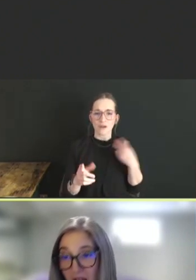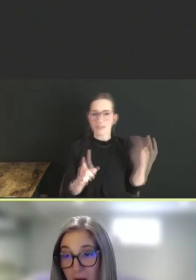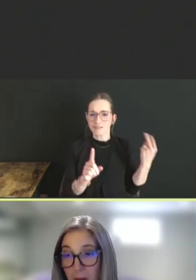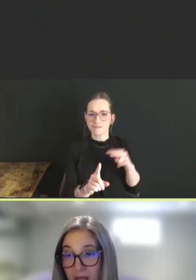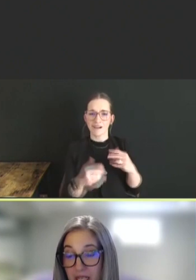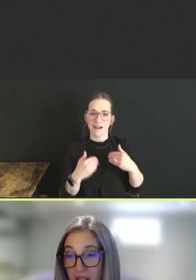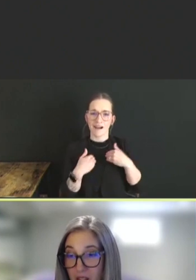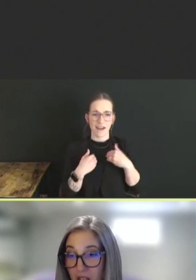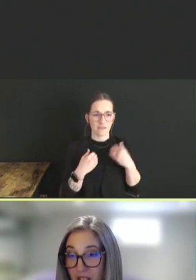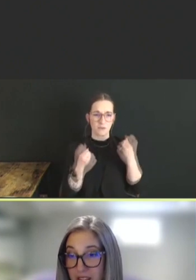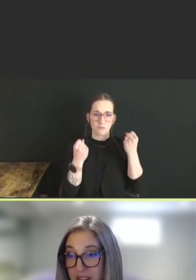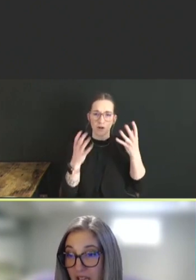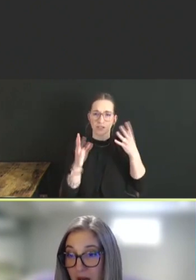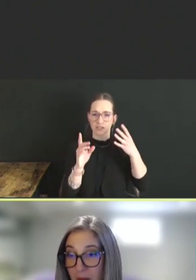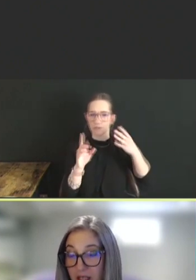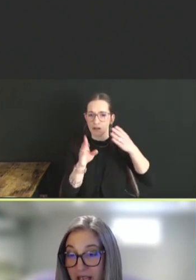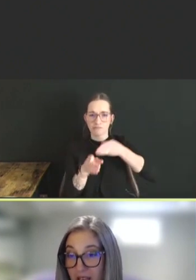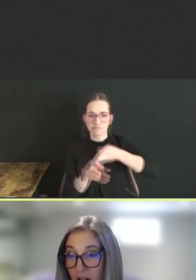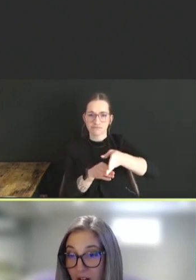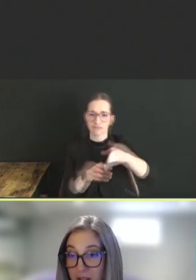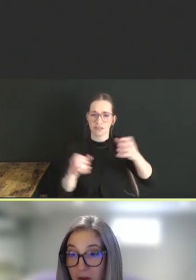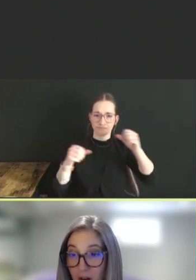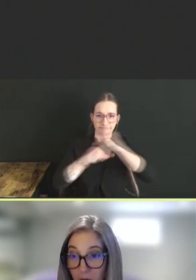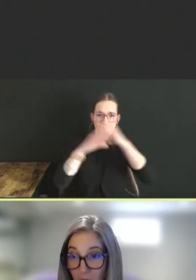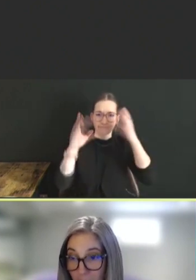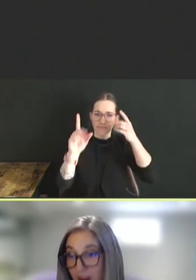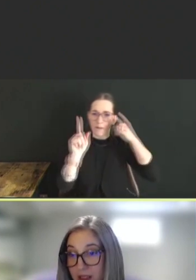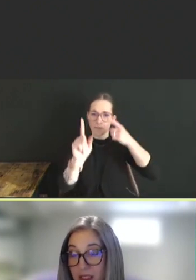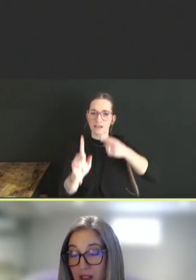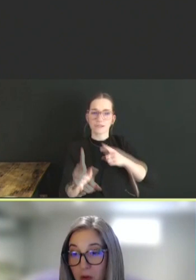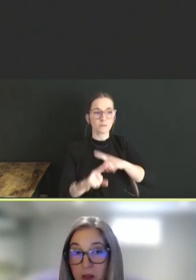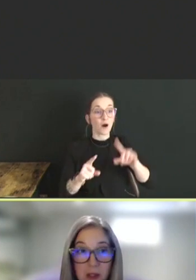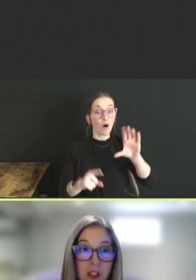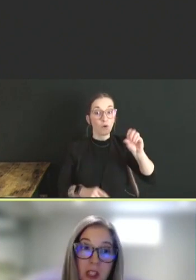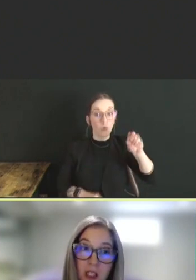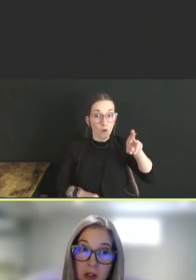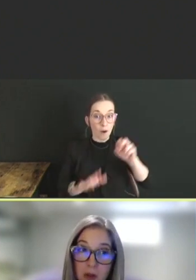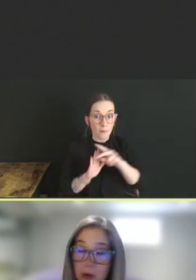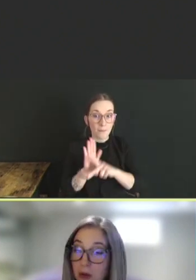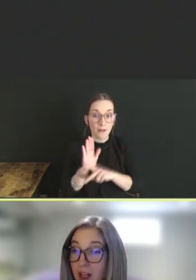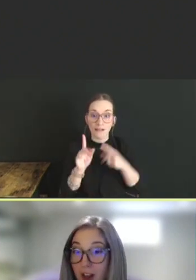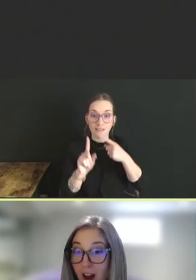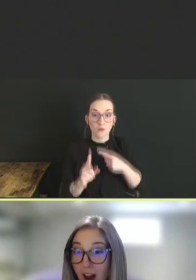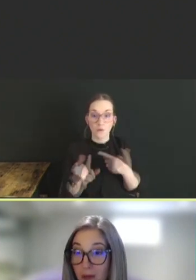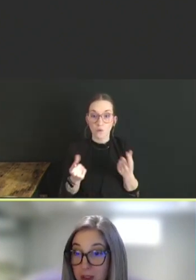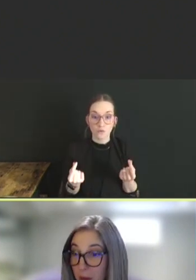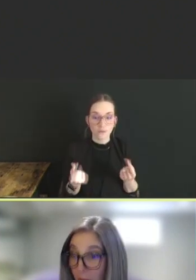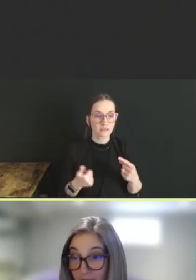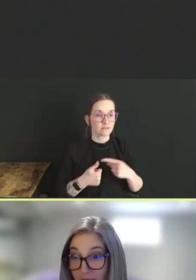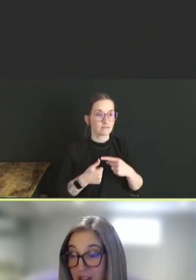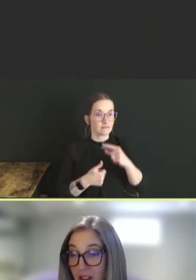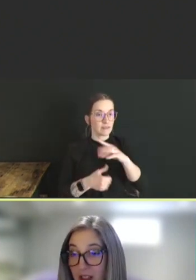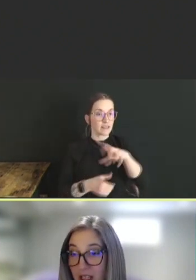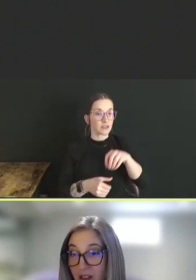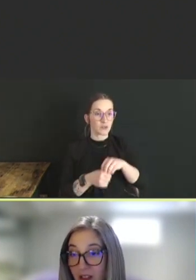But here is a layout of some of our core policy goals, which include supporting and strengthening